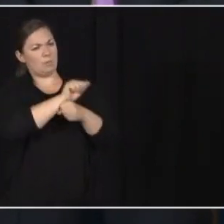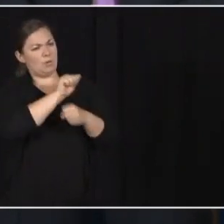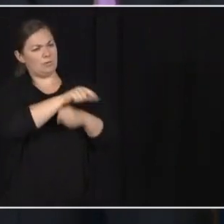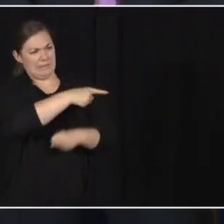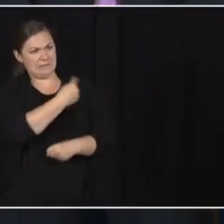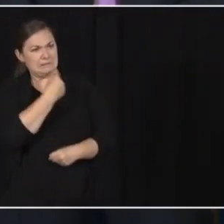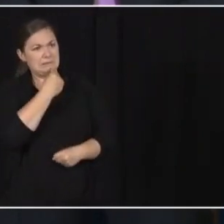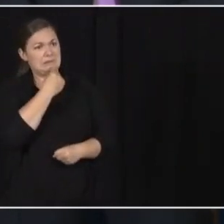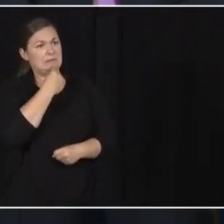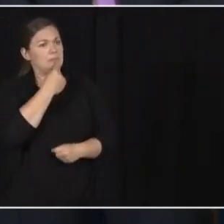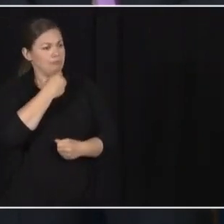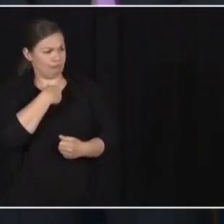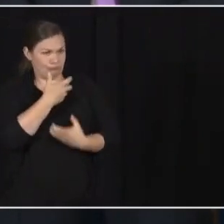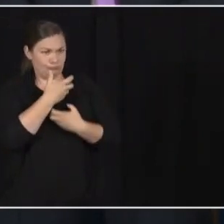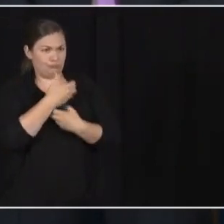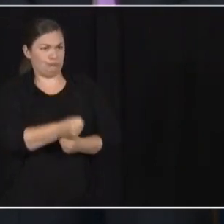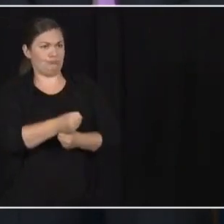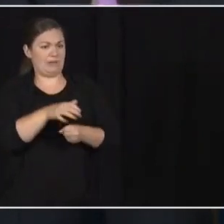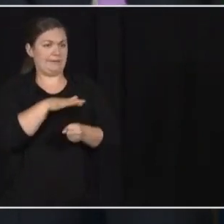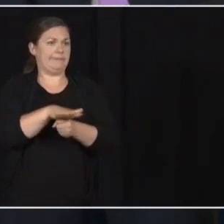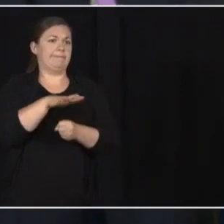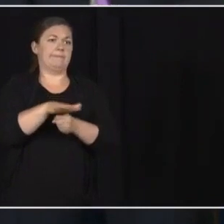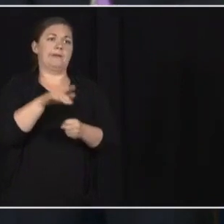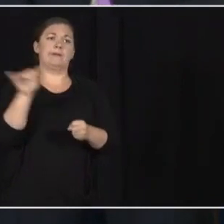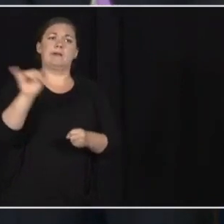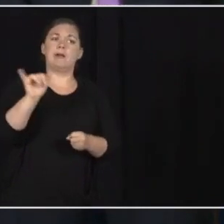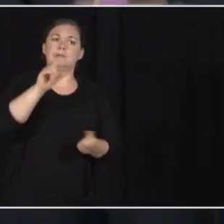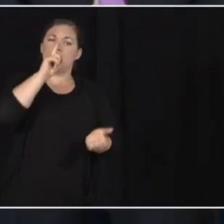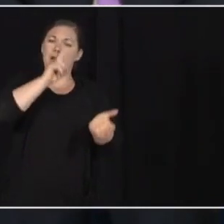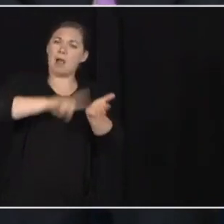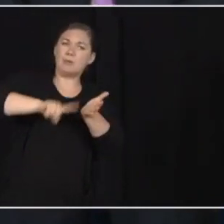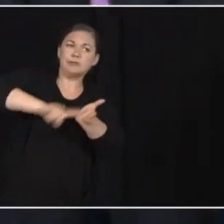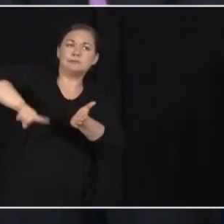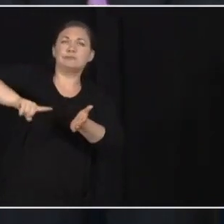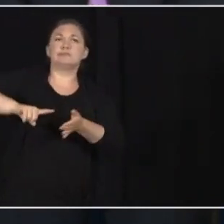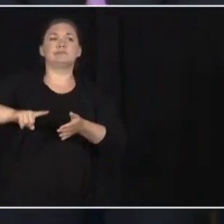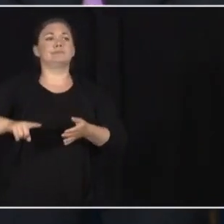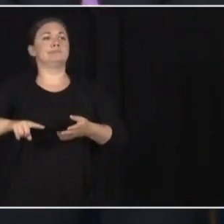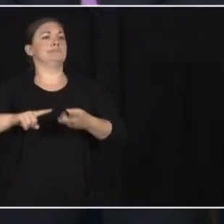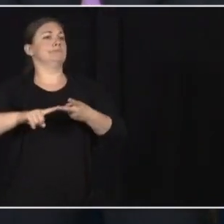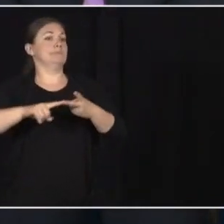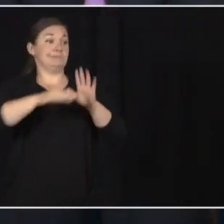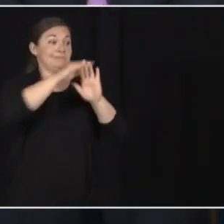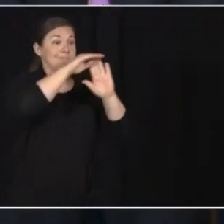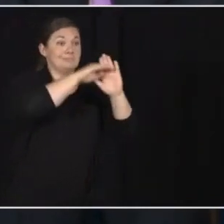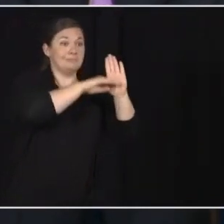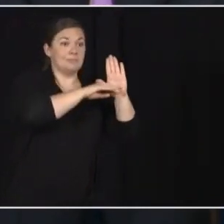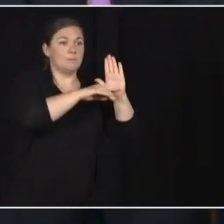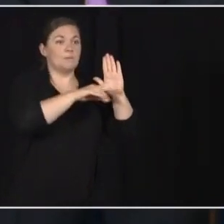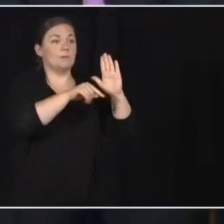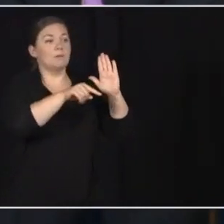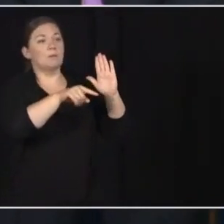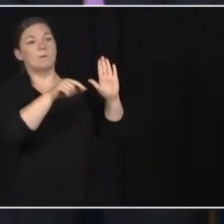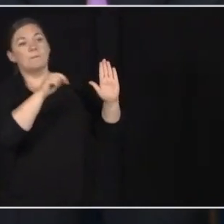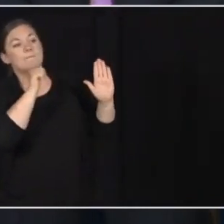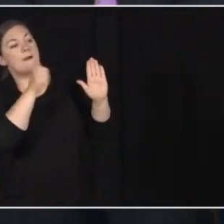on the question of enforcement are you confident you have enough manpower when it comes to inspections and enforce